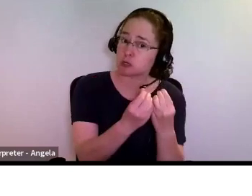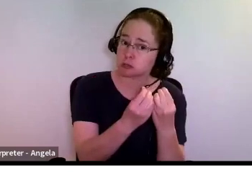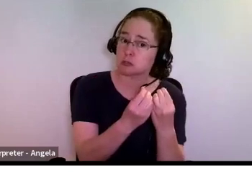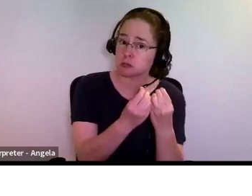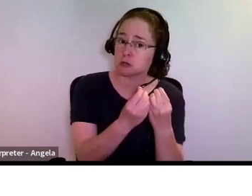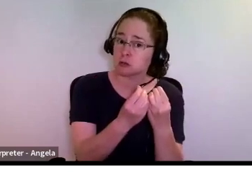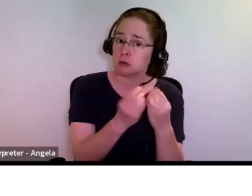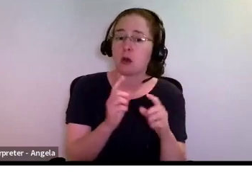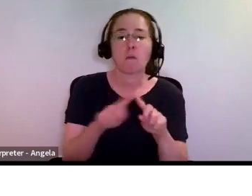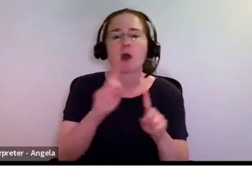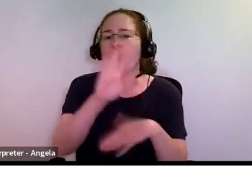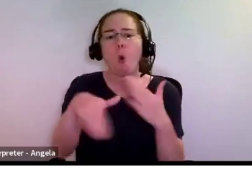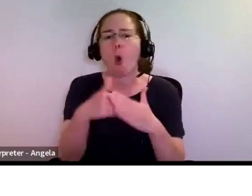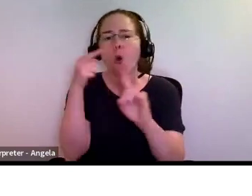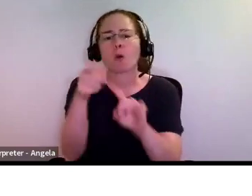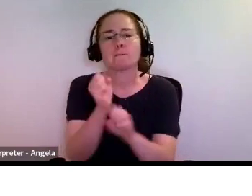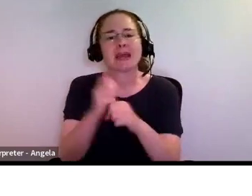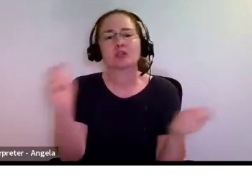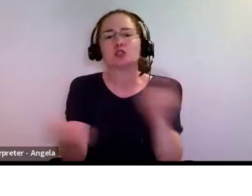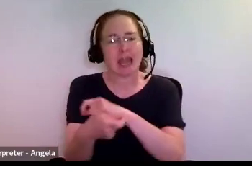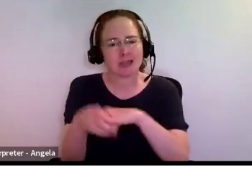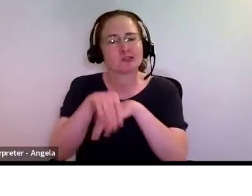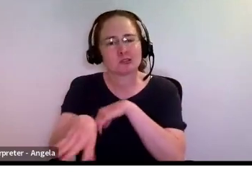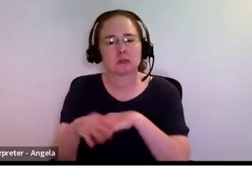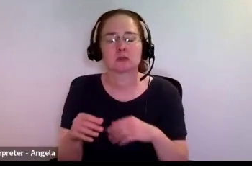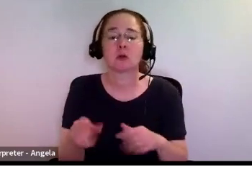making change in their work. And then we're partnered with a